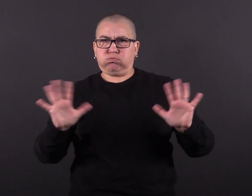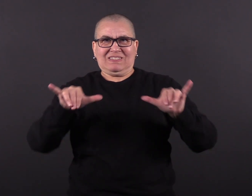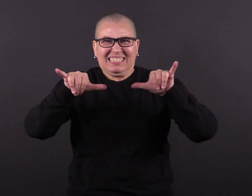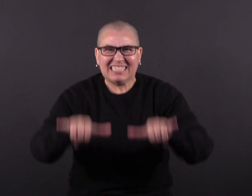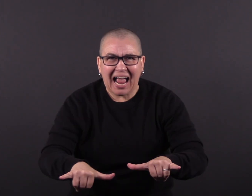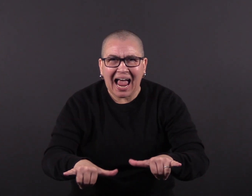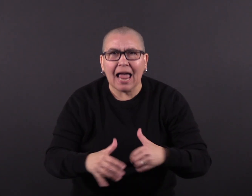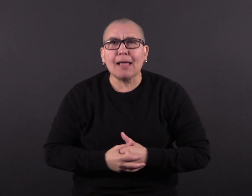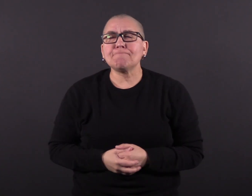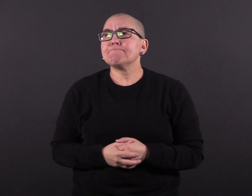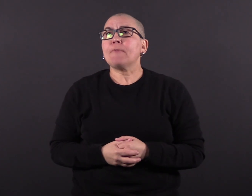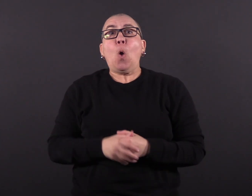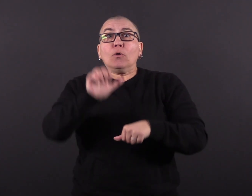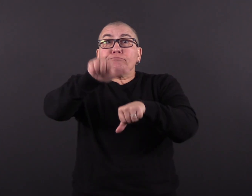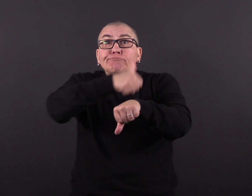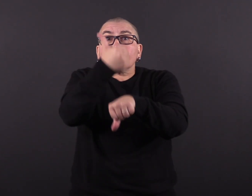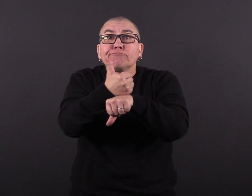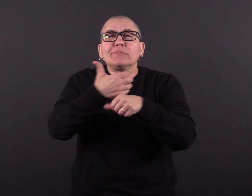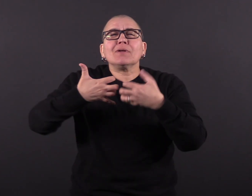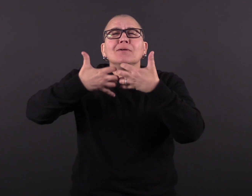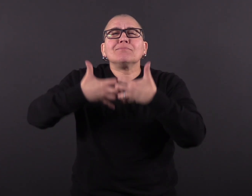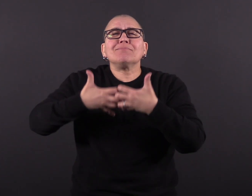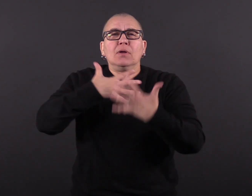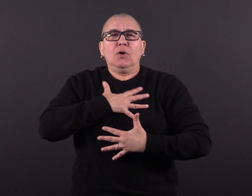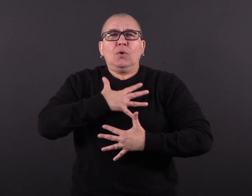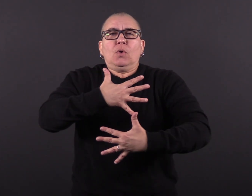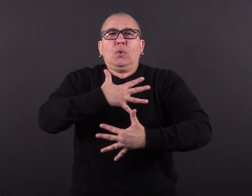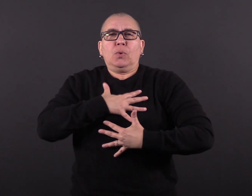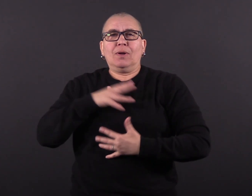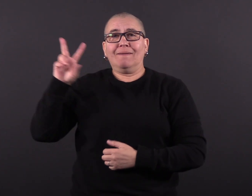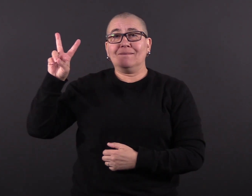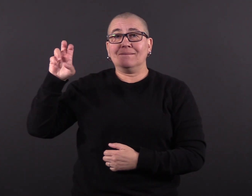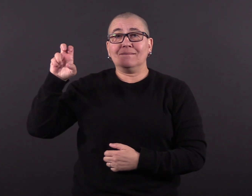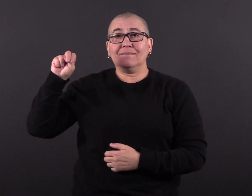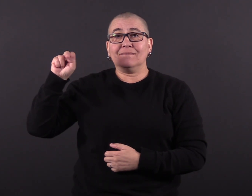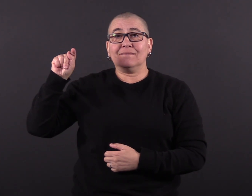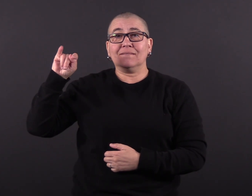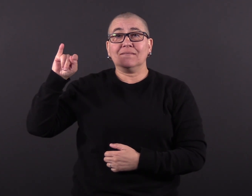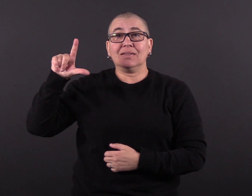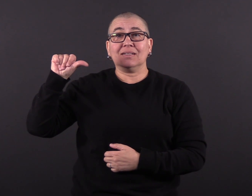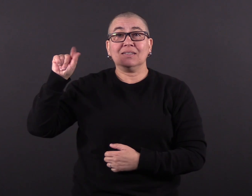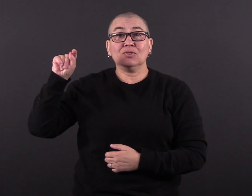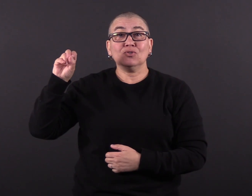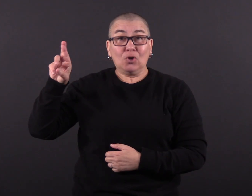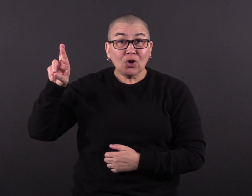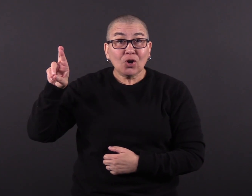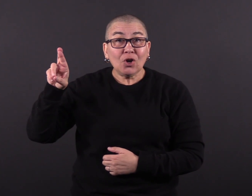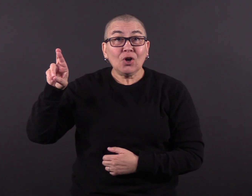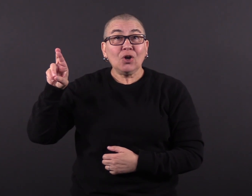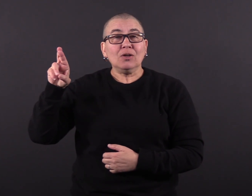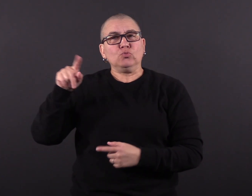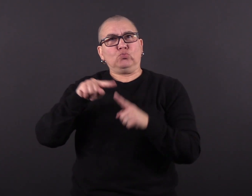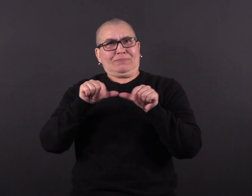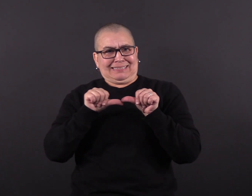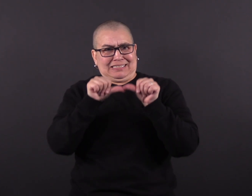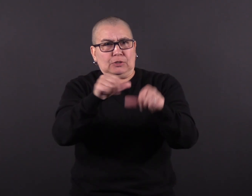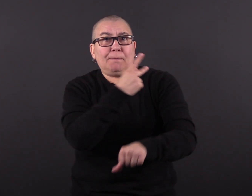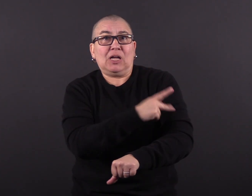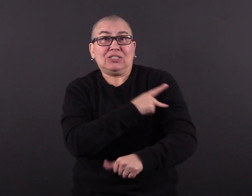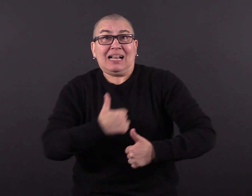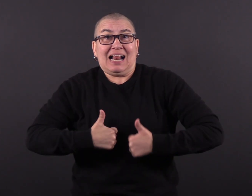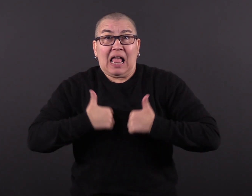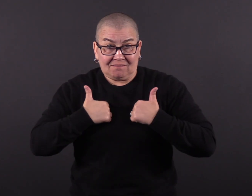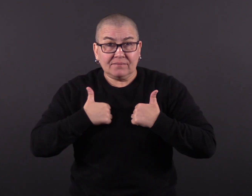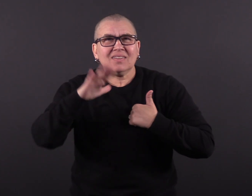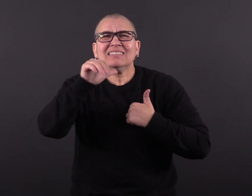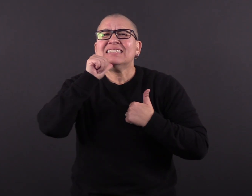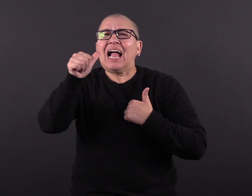for medical care, or does not want to be placed on a ventilator as a long-term life sustaining